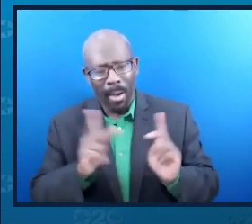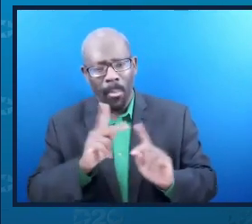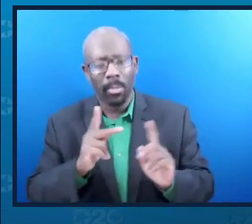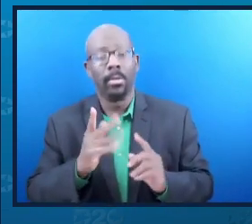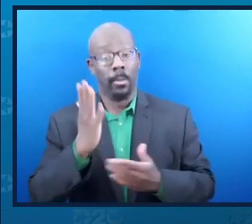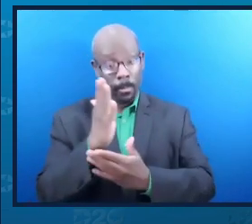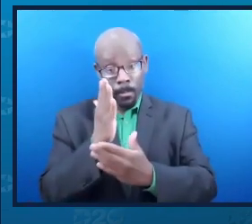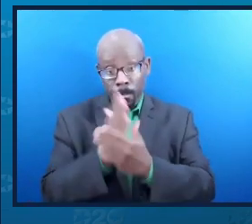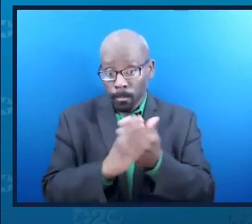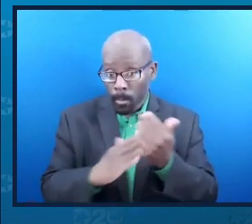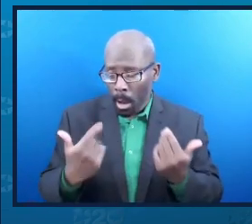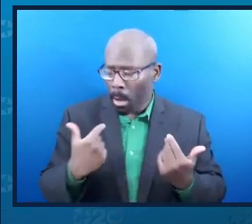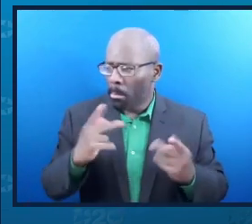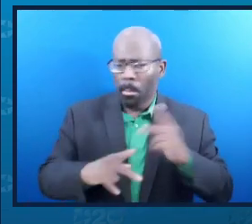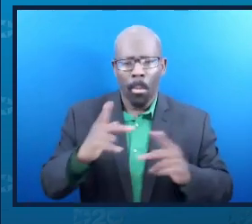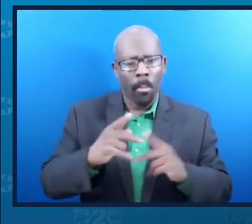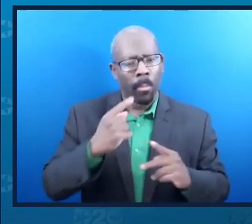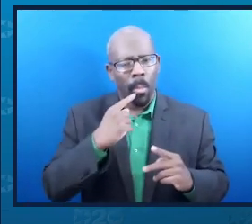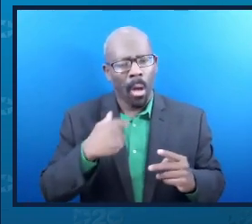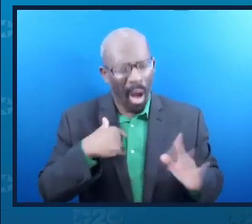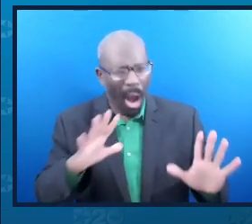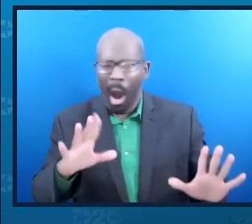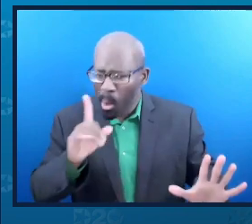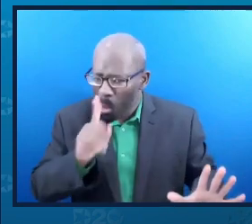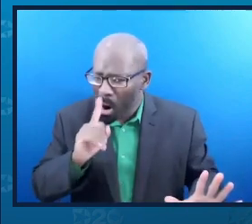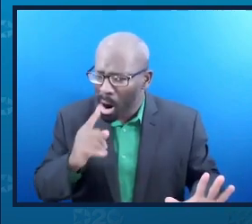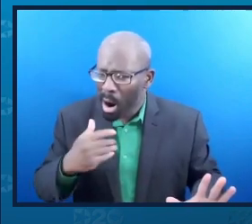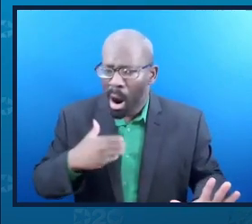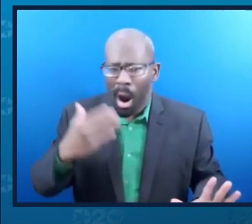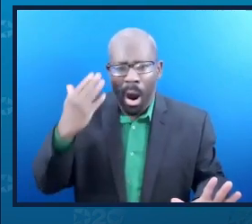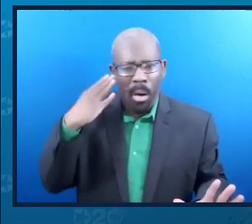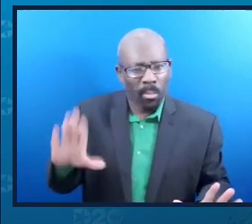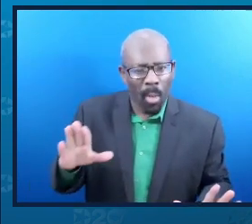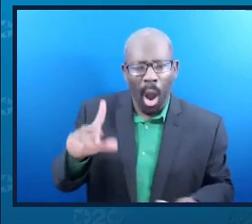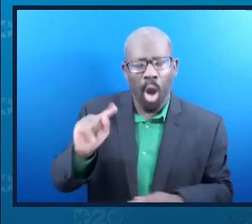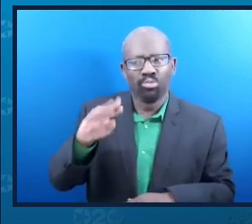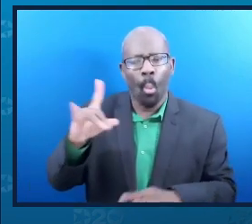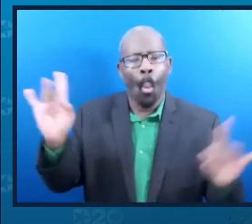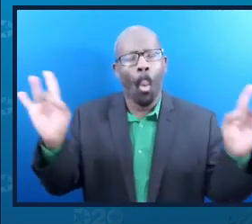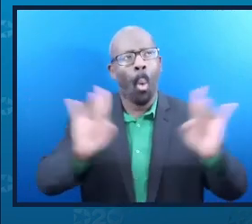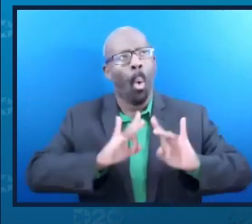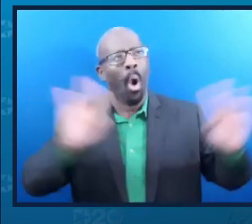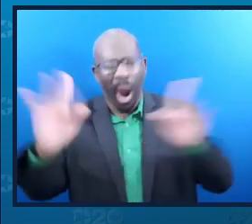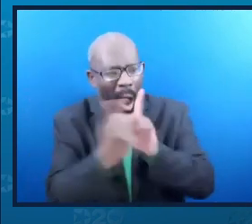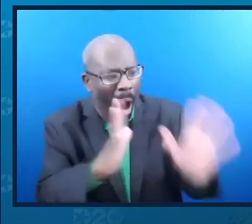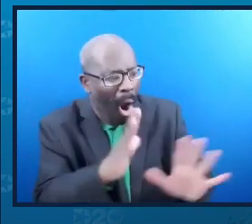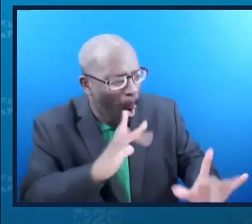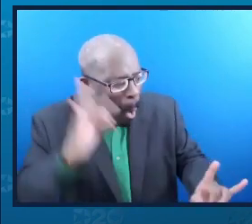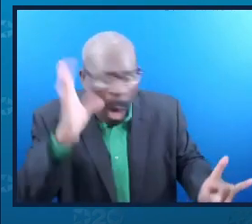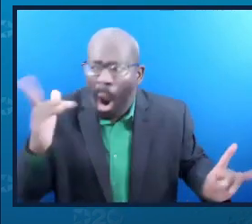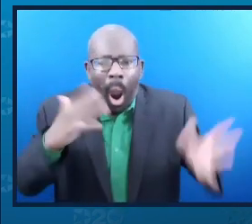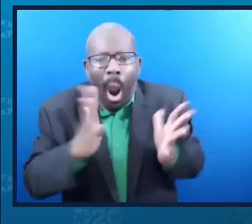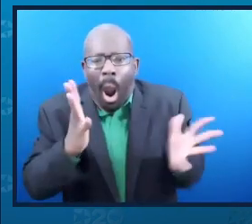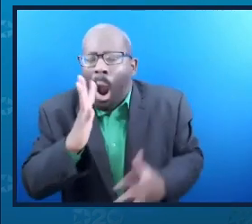TO ME, I DIDN'T REALIZE HOW DANGEROUS HE WAS. I WISH I COULD GO BACK AND DO IT